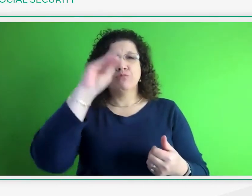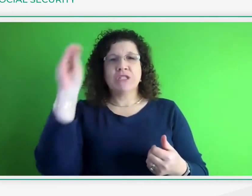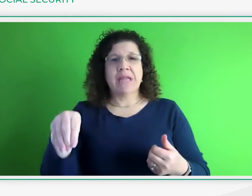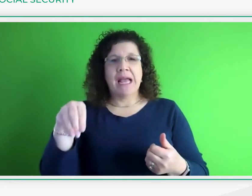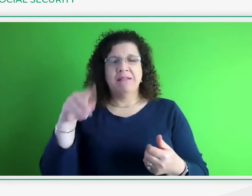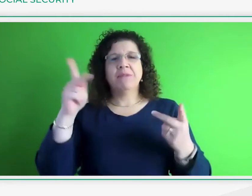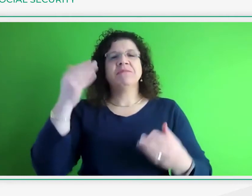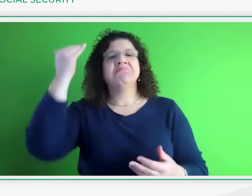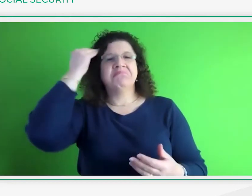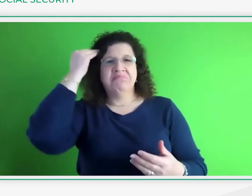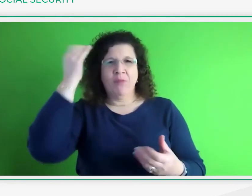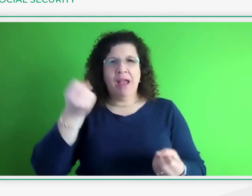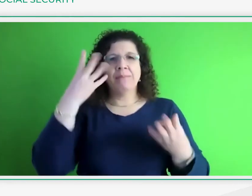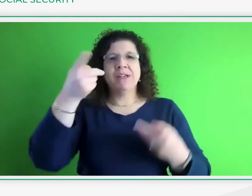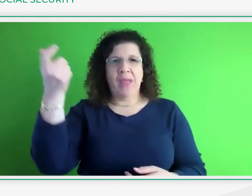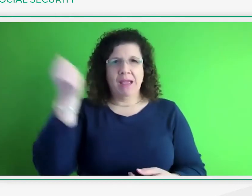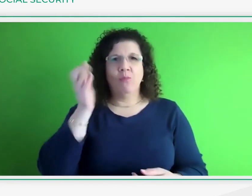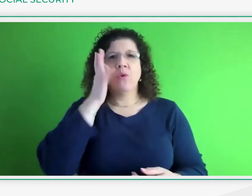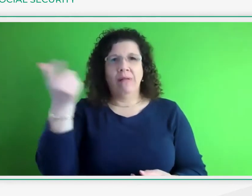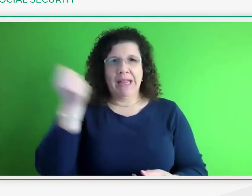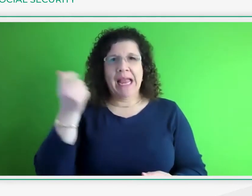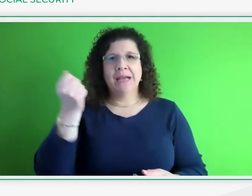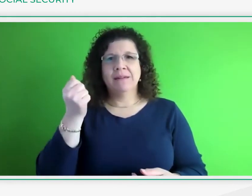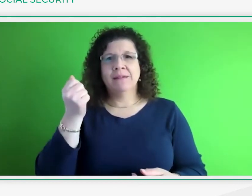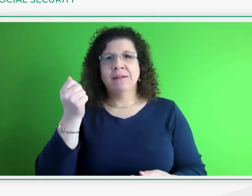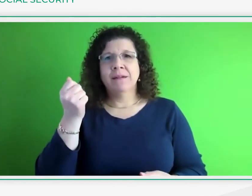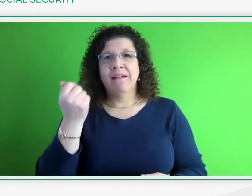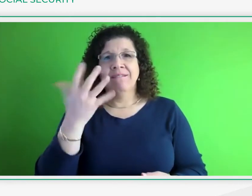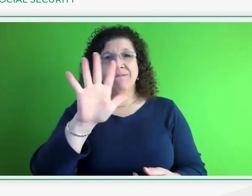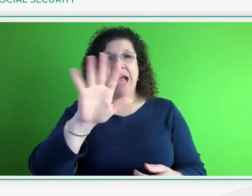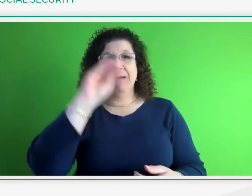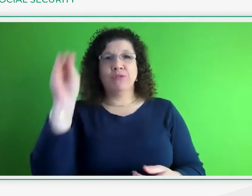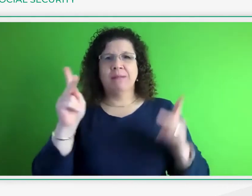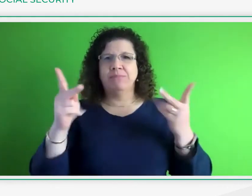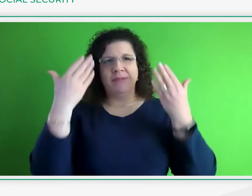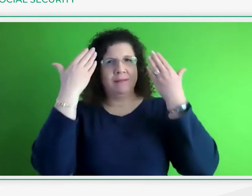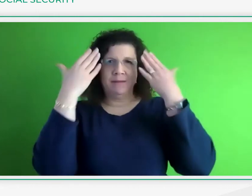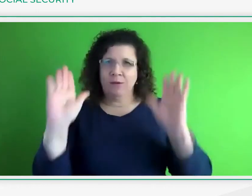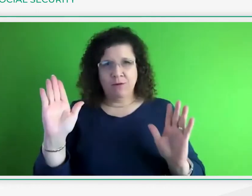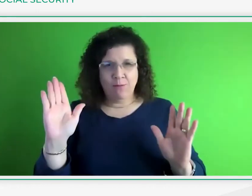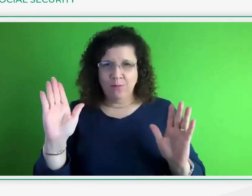Okay, 11% of people are aware of how much they will be eligible for.